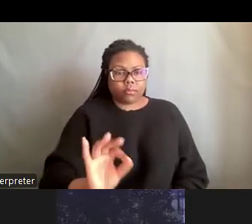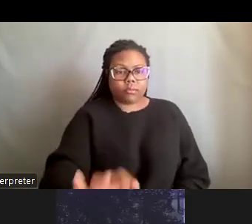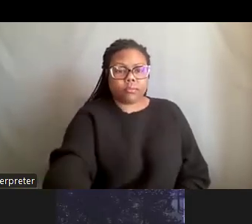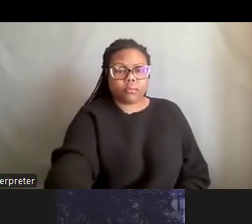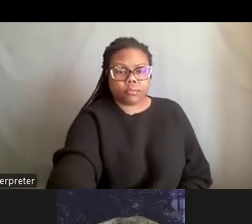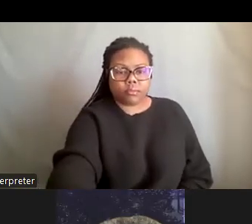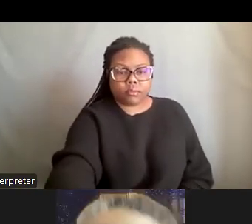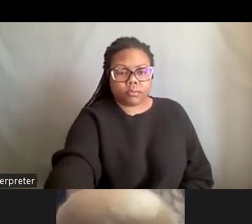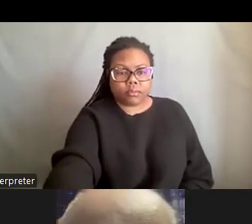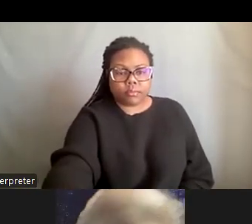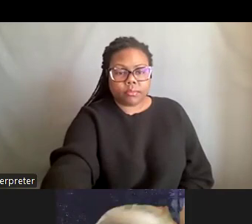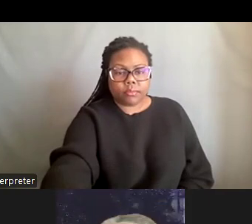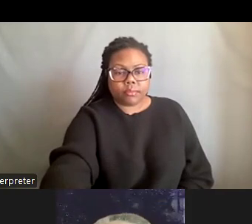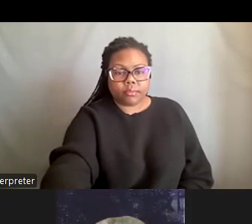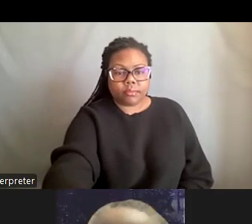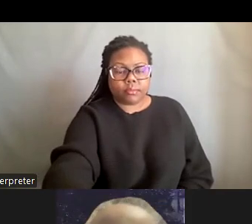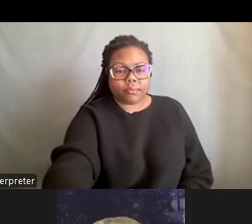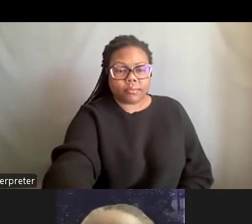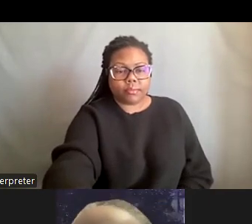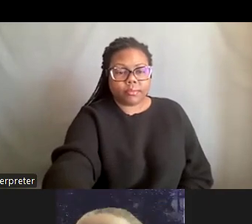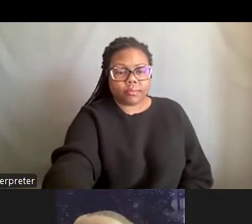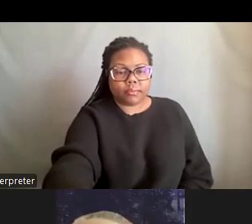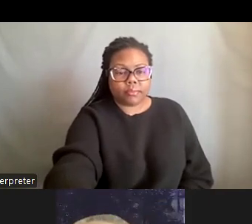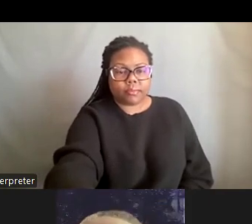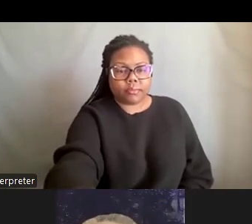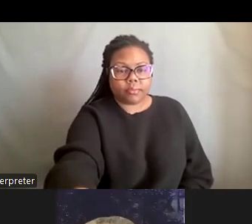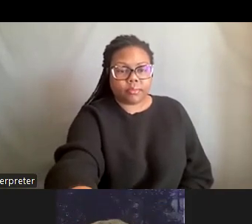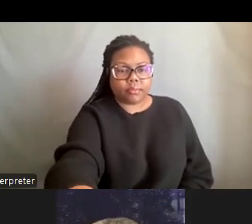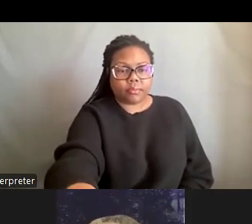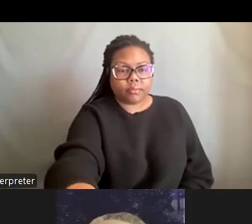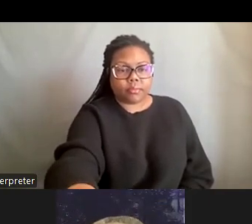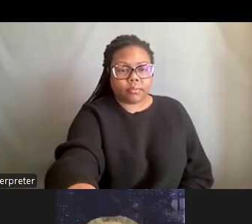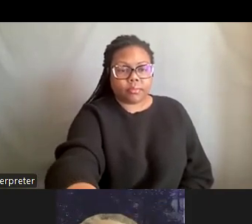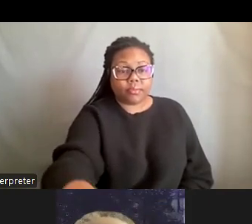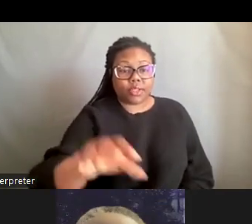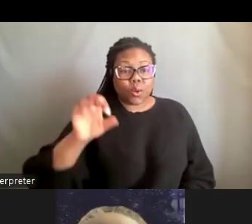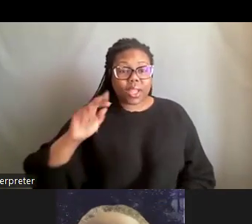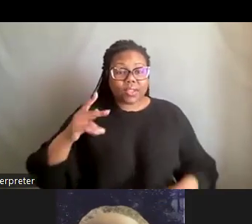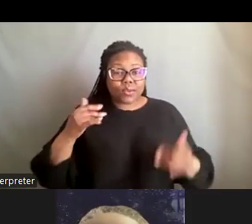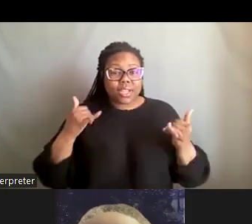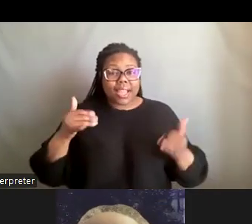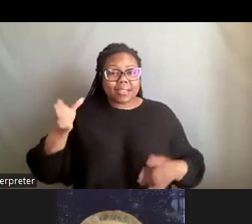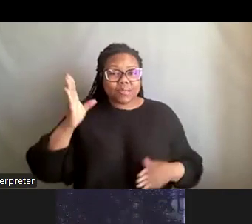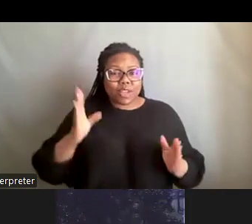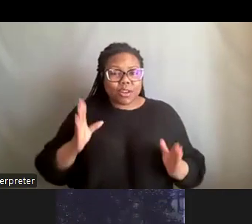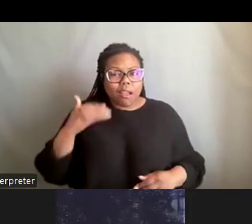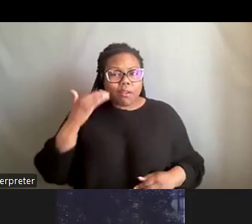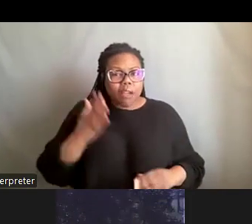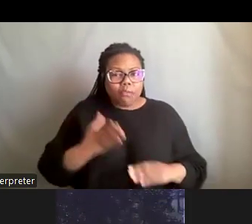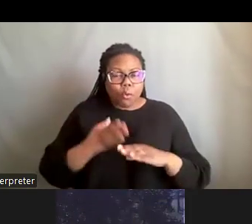Looks like we're okay. Great. Thank you for that. So today's